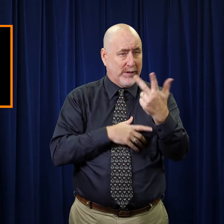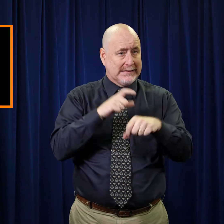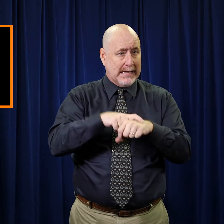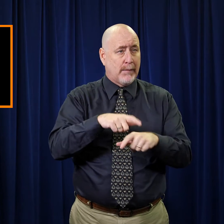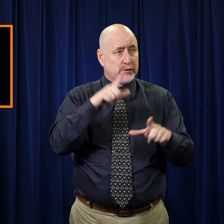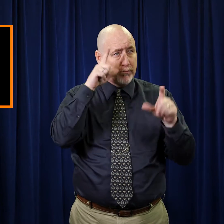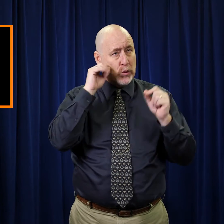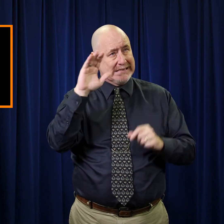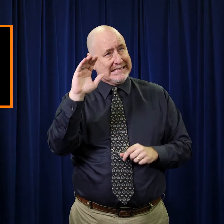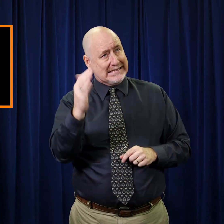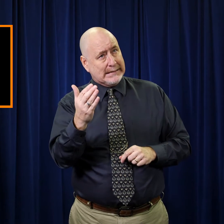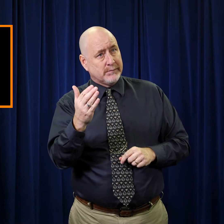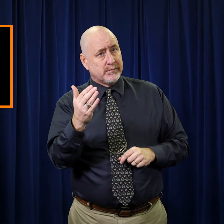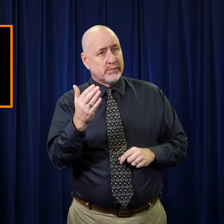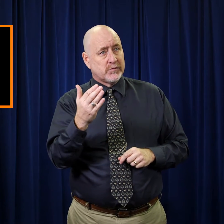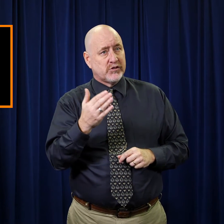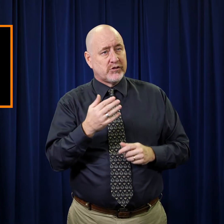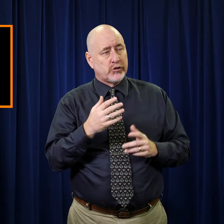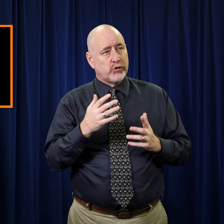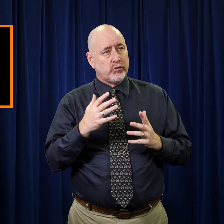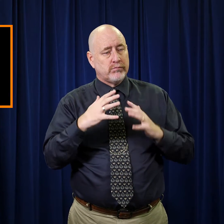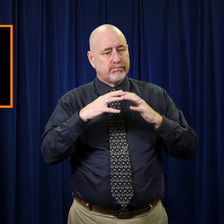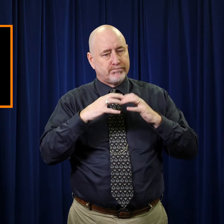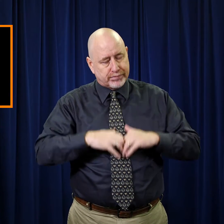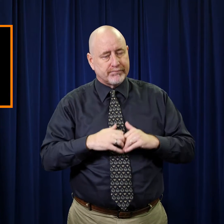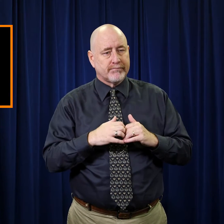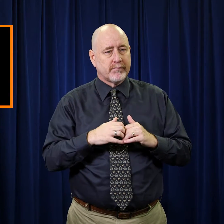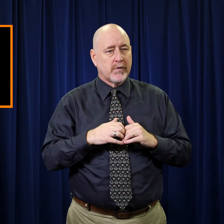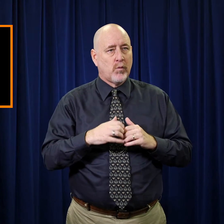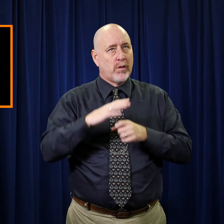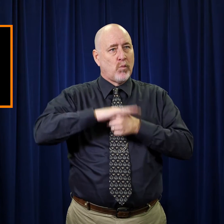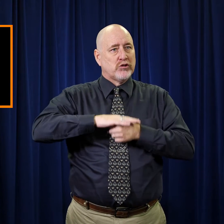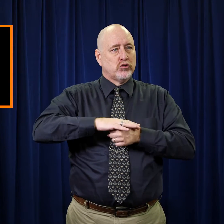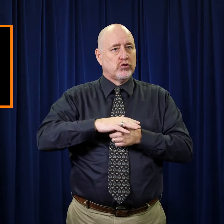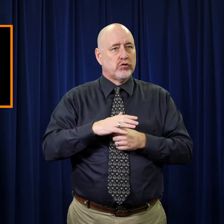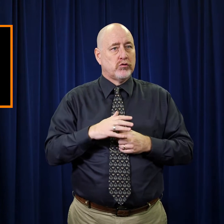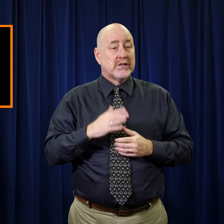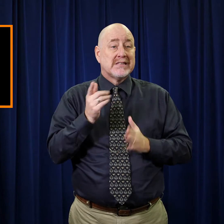times Moses seems in his life to crumble under the pressure. Sometimes people who